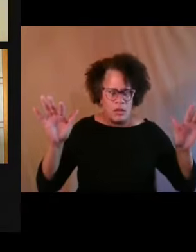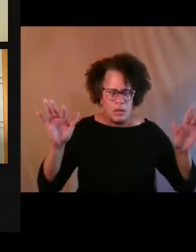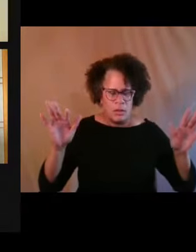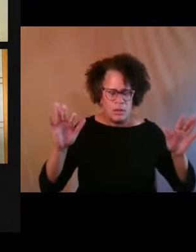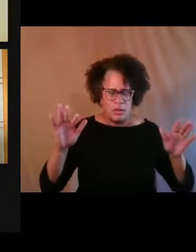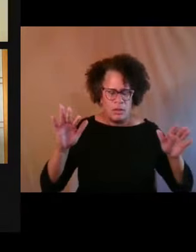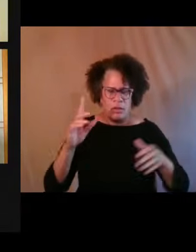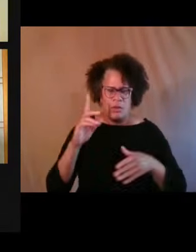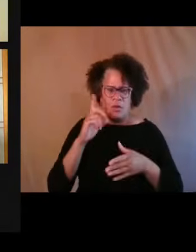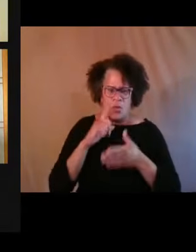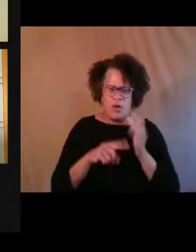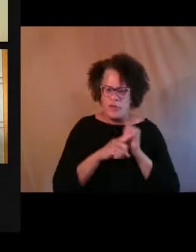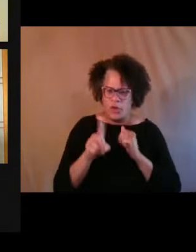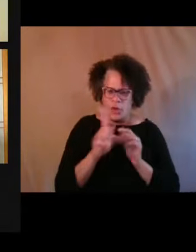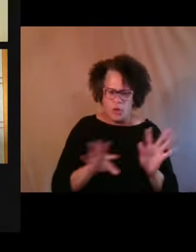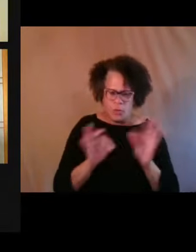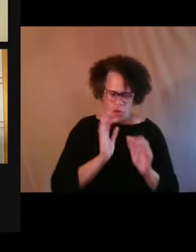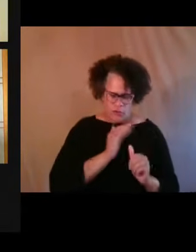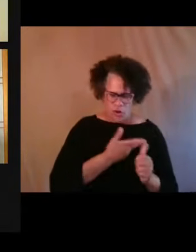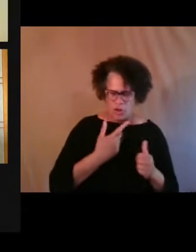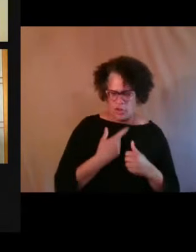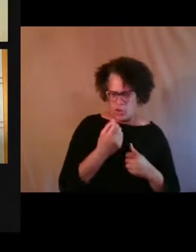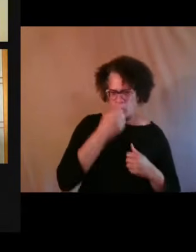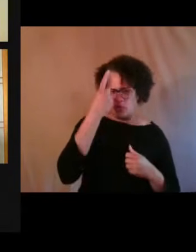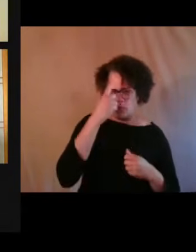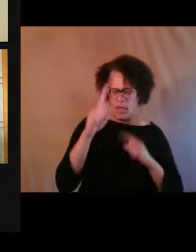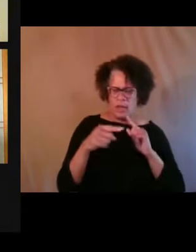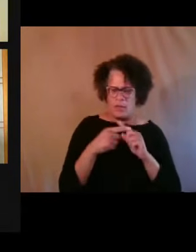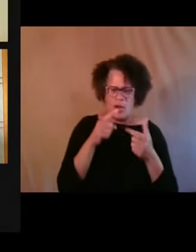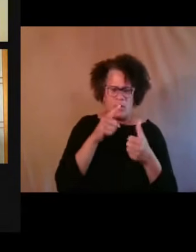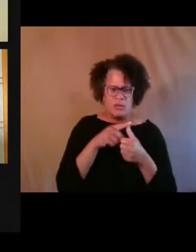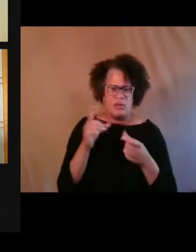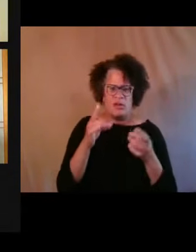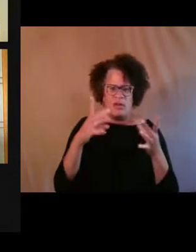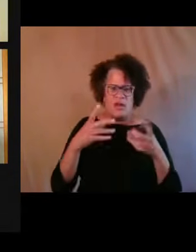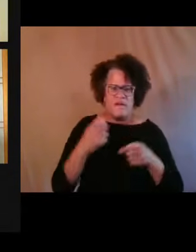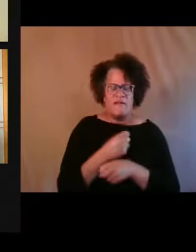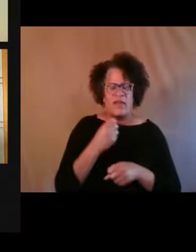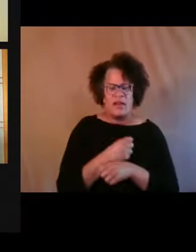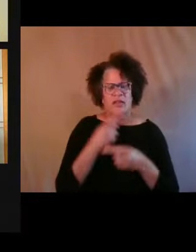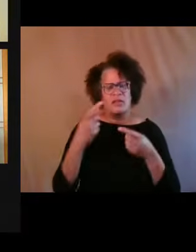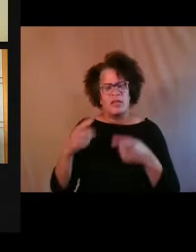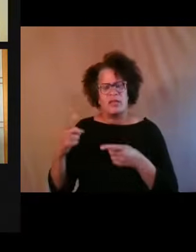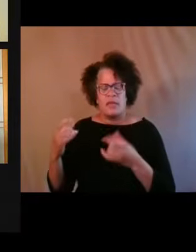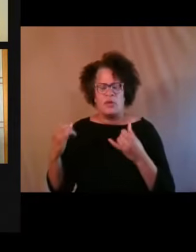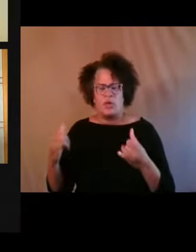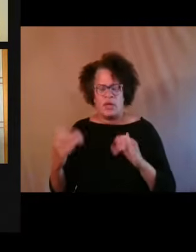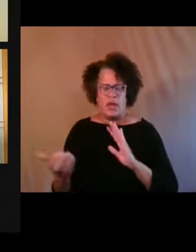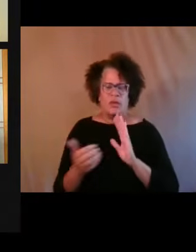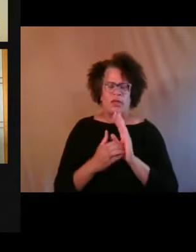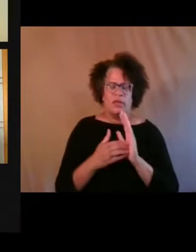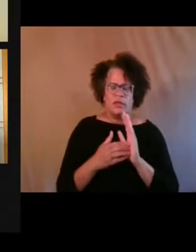that we should understand about this violence that's being done against all of these communities,